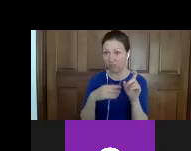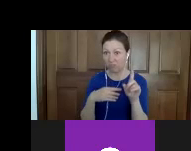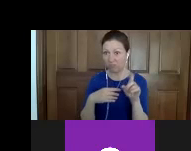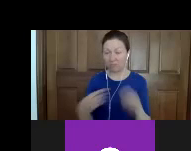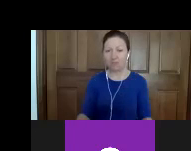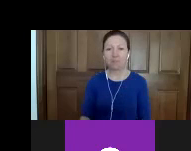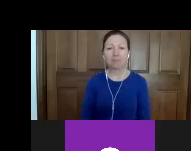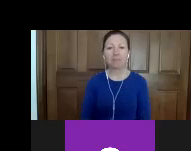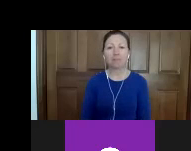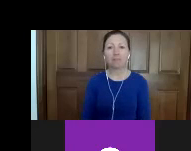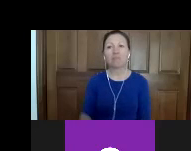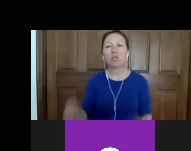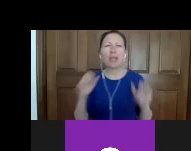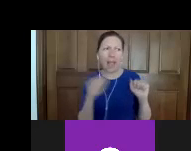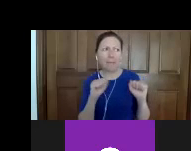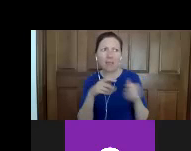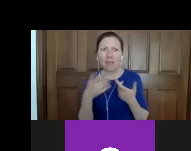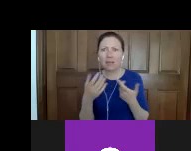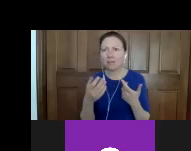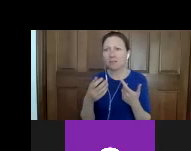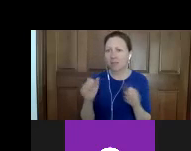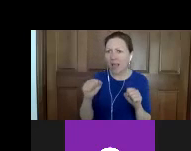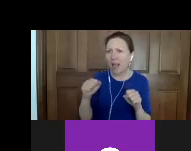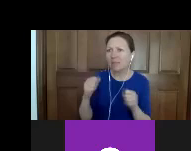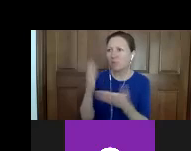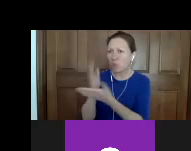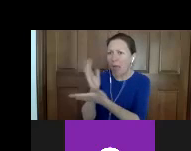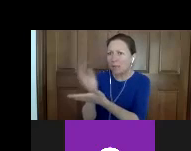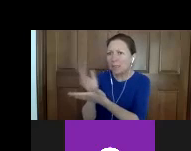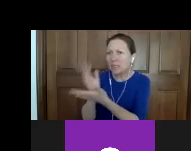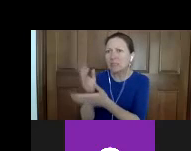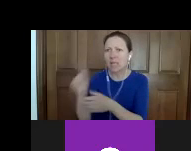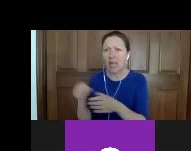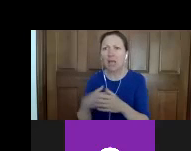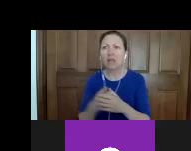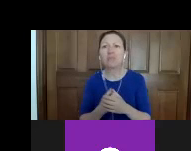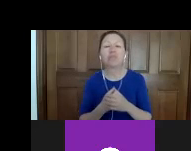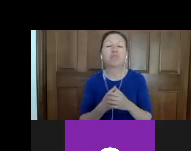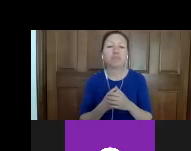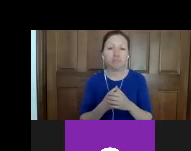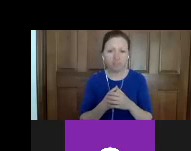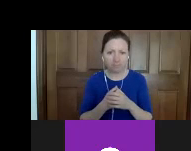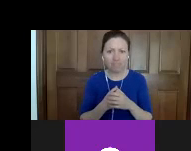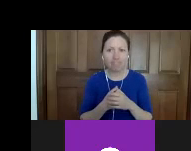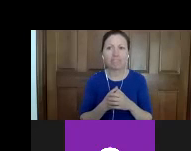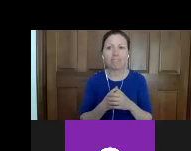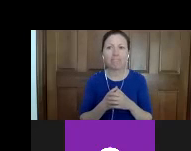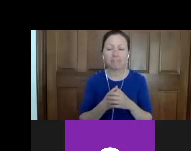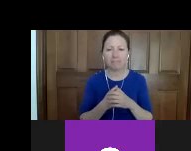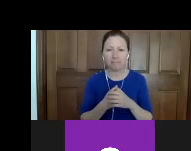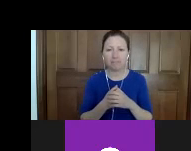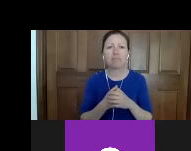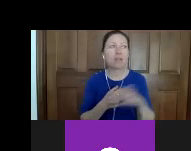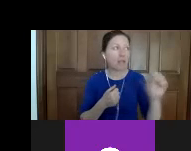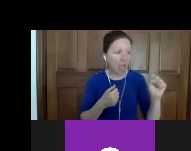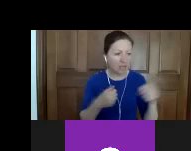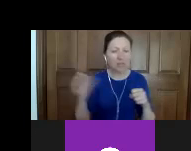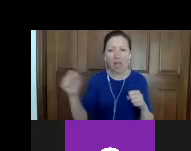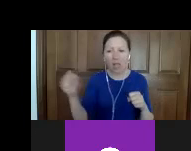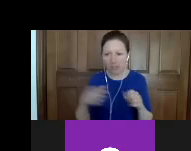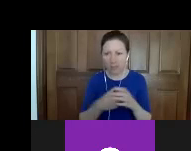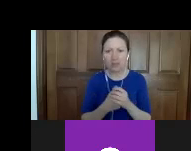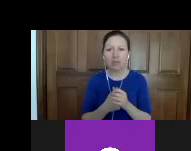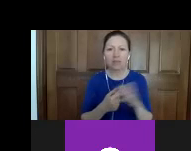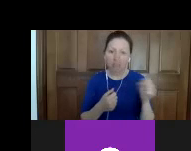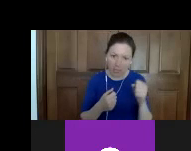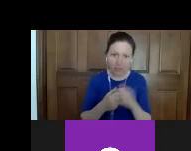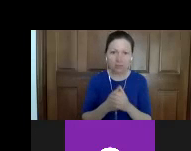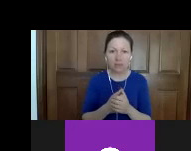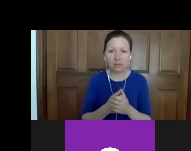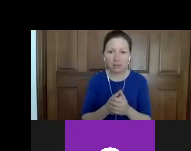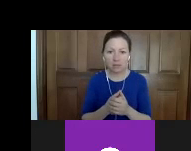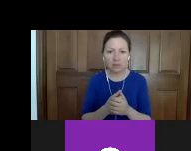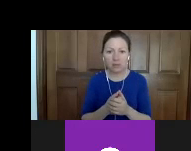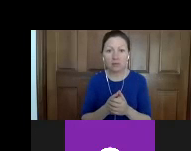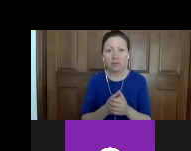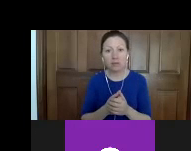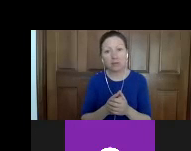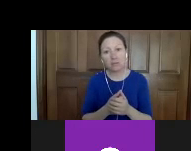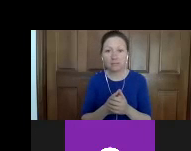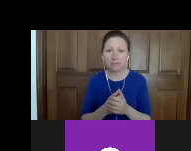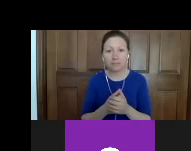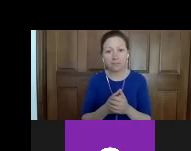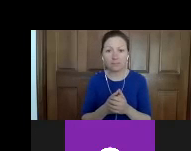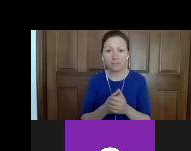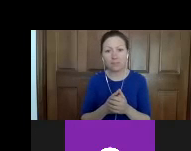Could be, yes, absolutely, yes, or harassment. Yes, yes, yes. I like we've got a really